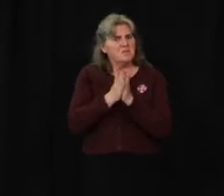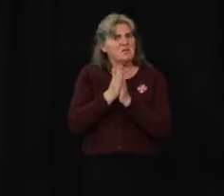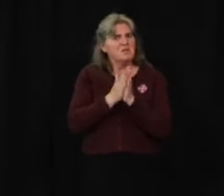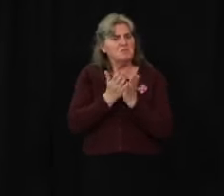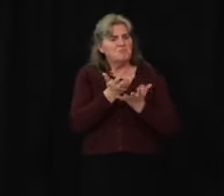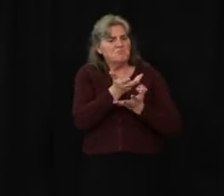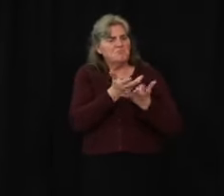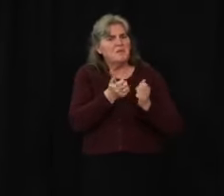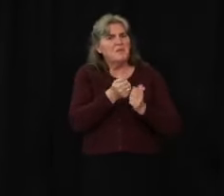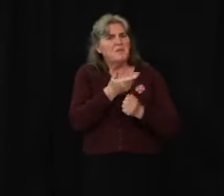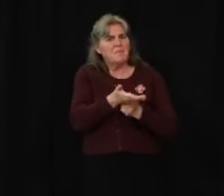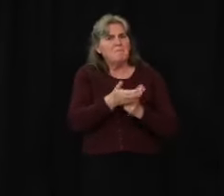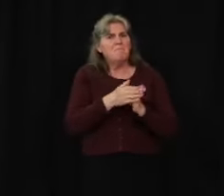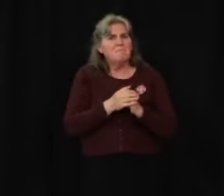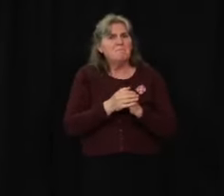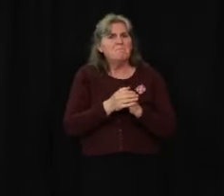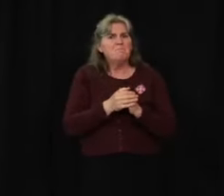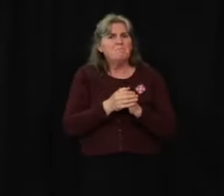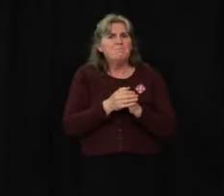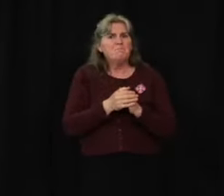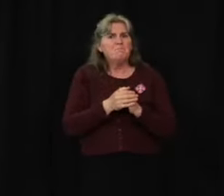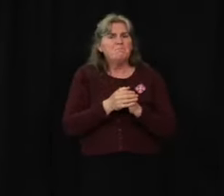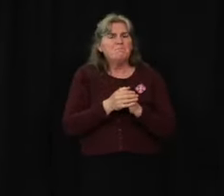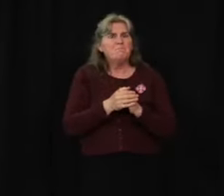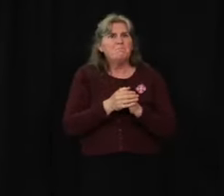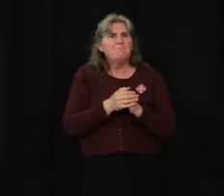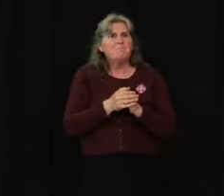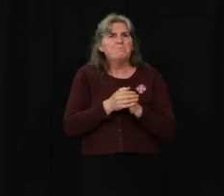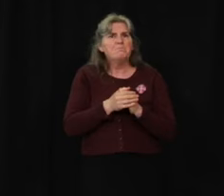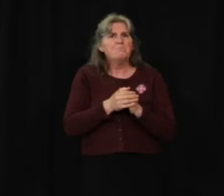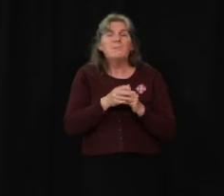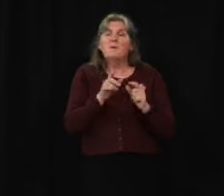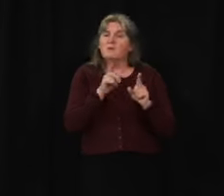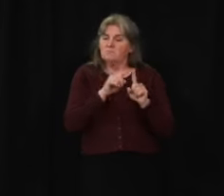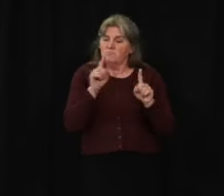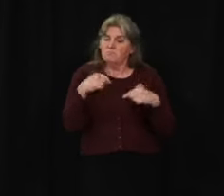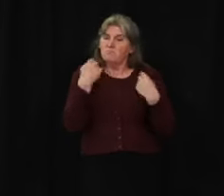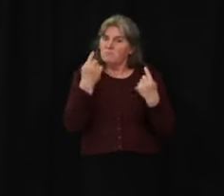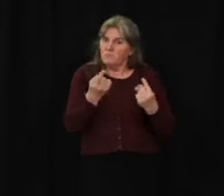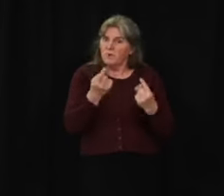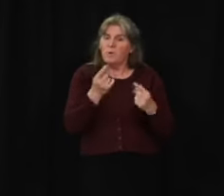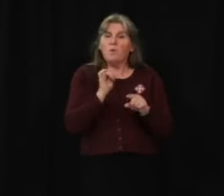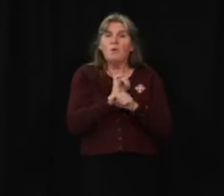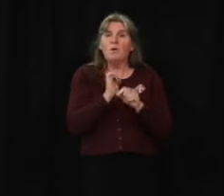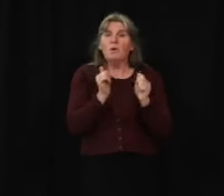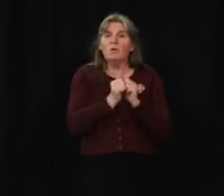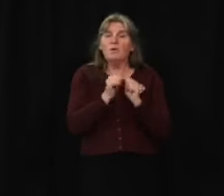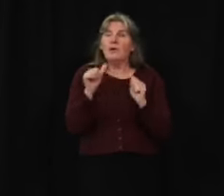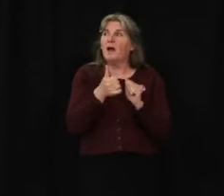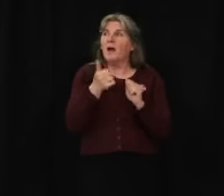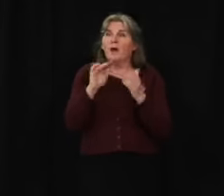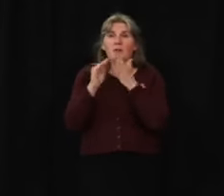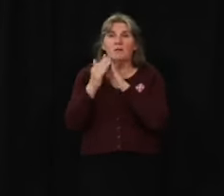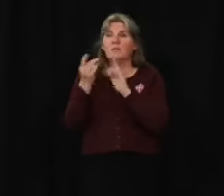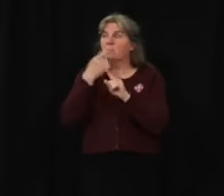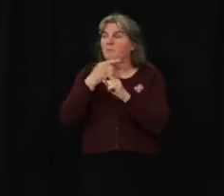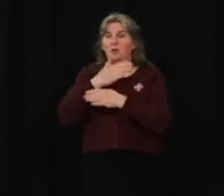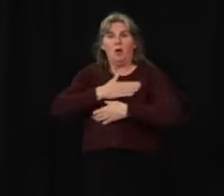information. We are trying to strike a balance. We are making sure that all the information that is readily available is out there for